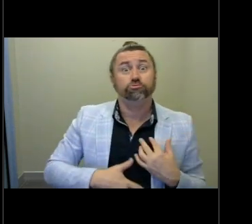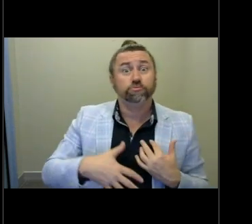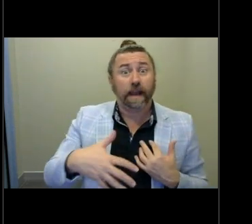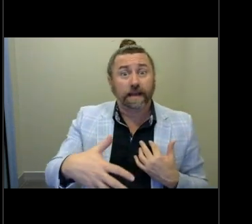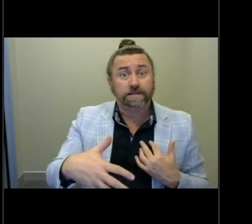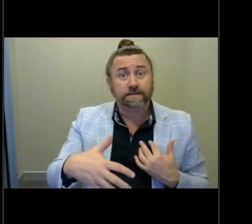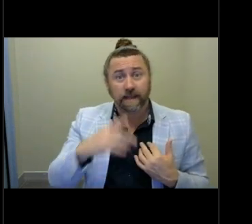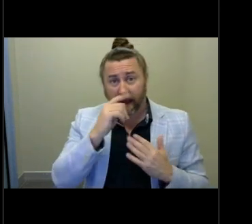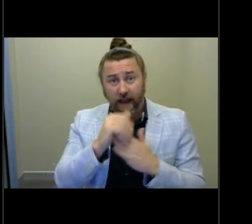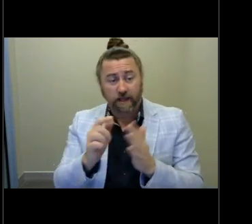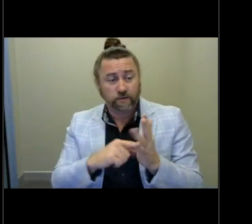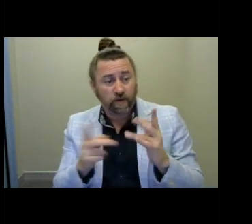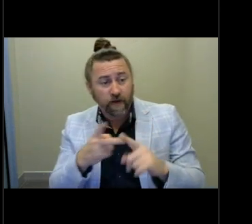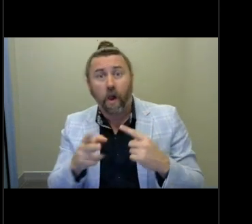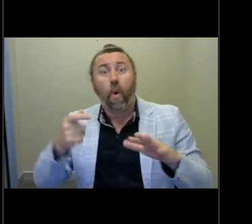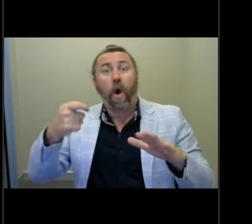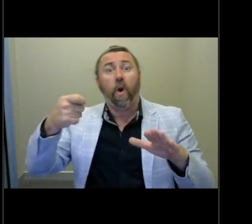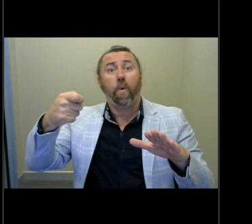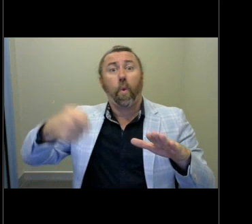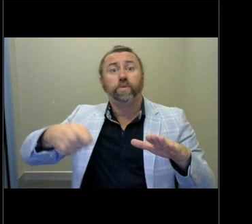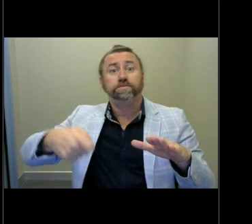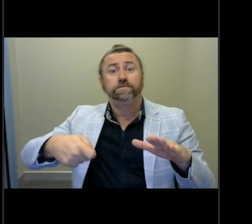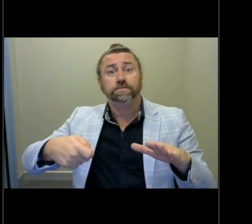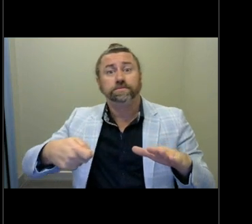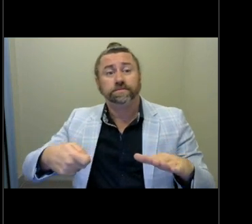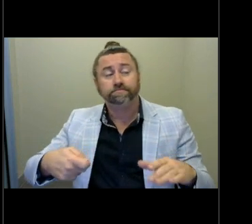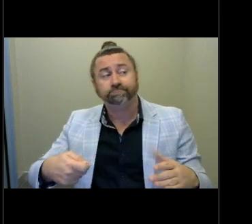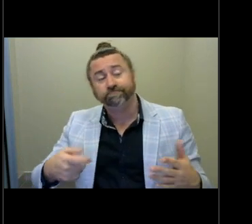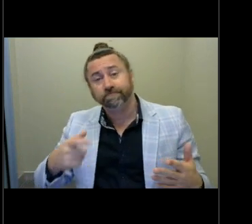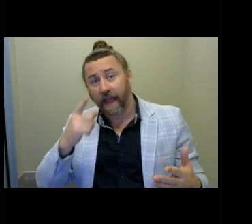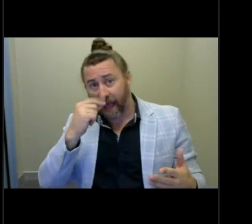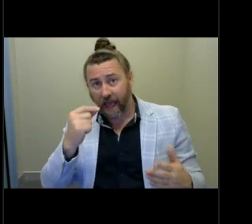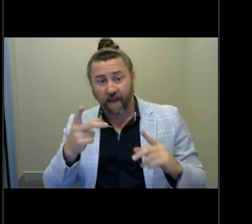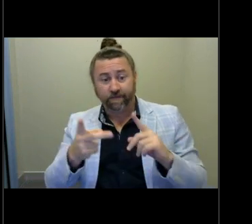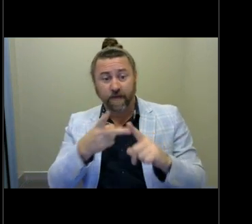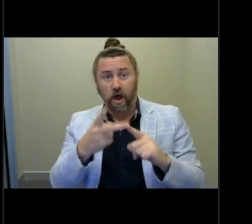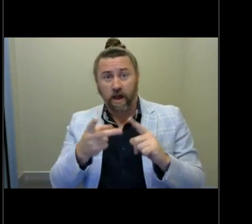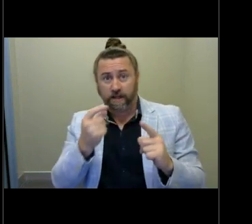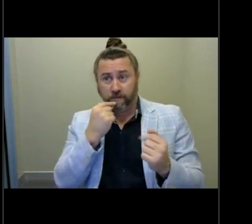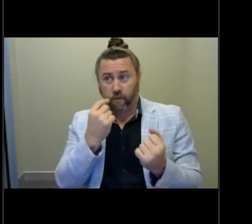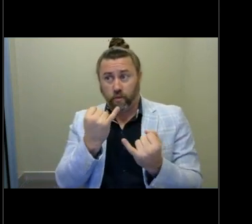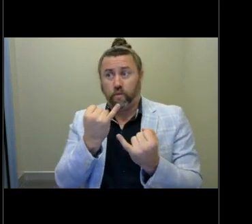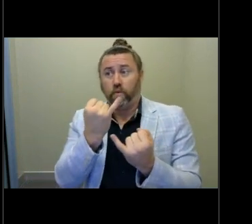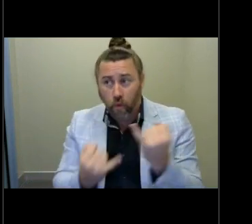proceedings can be times where violence may increase because the person using violence